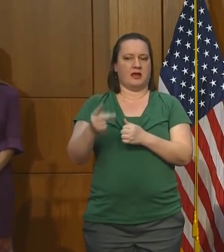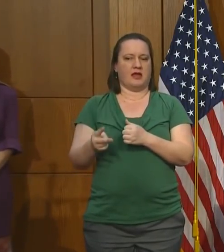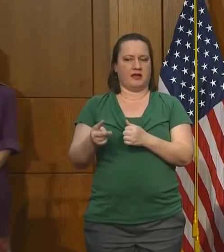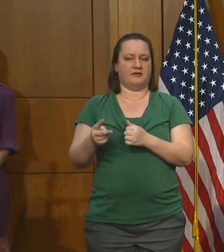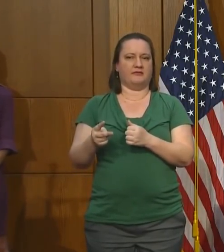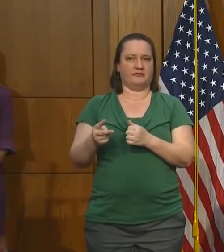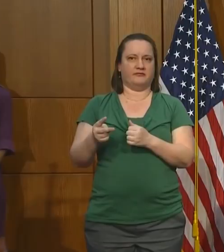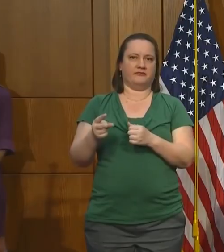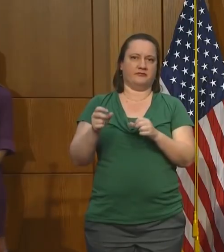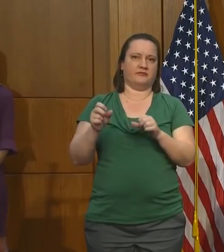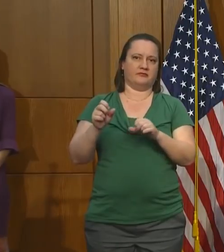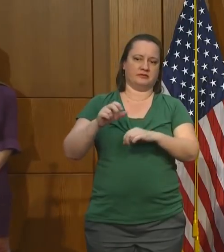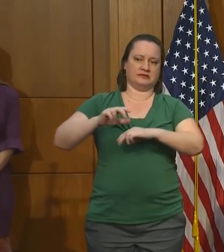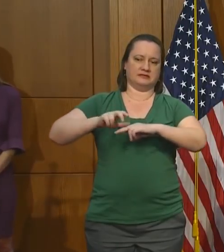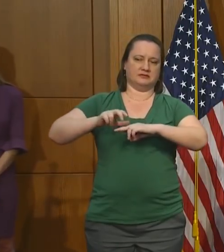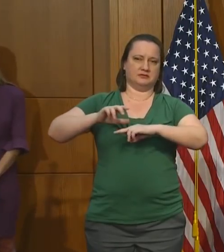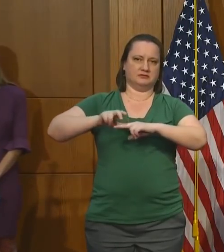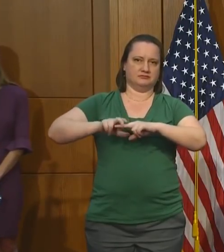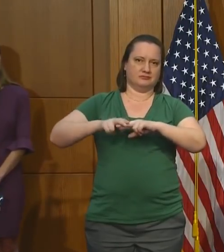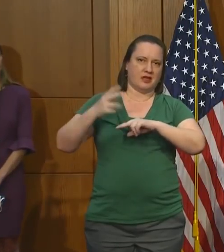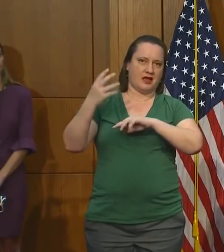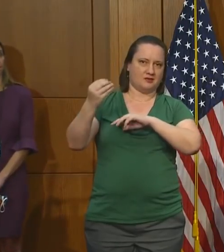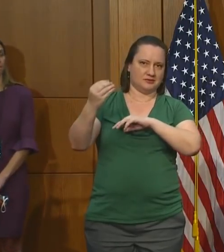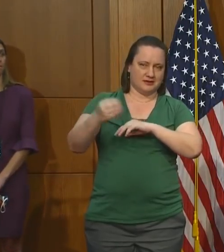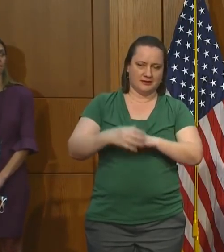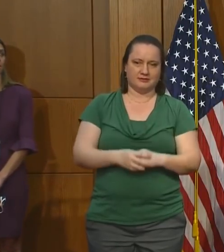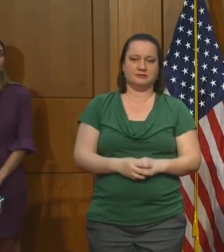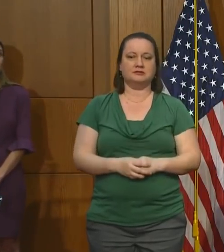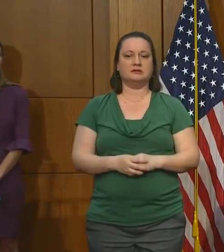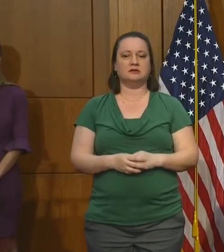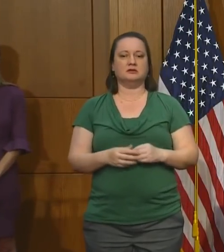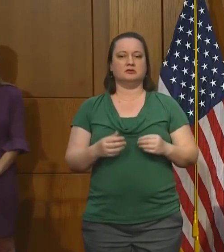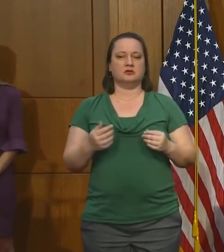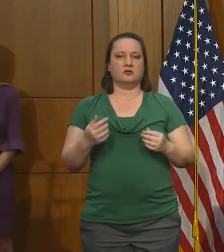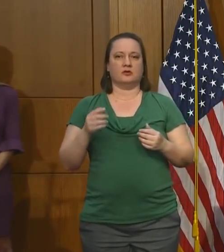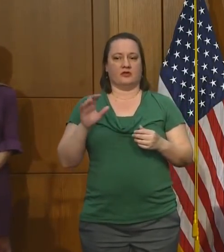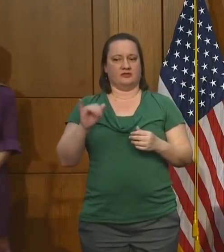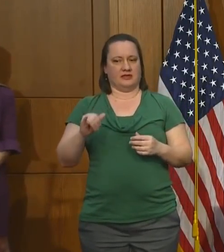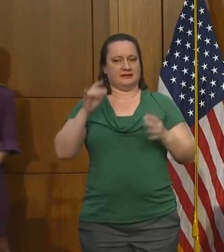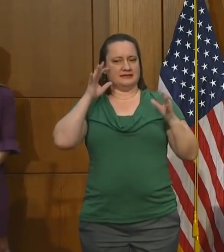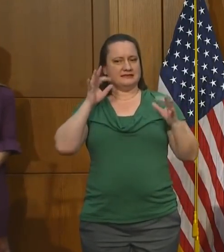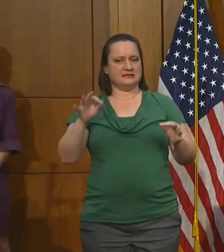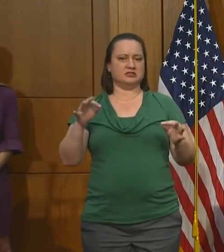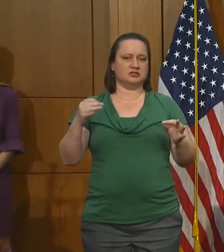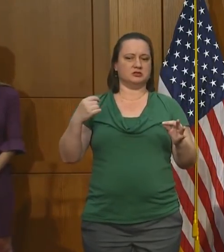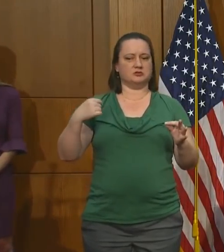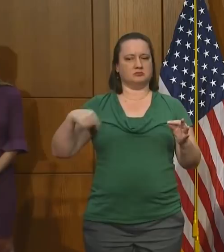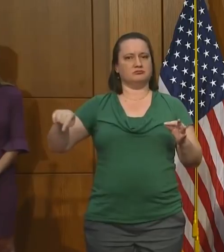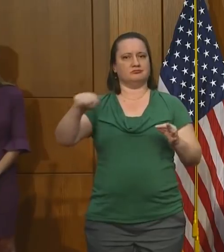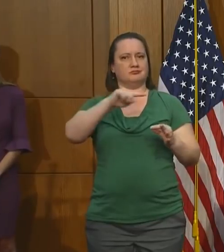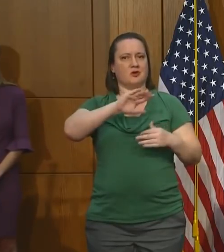AND COLLECTIVELY- WE HAVE MADE THAT DECISION- AND SO RATHER THAN A RE LITIGATE THAT HERE-